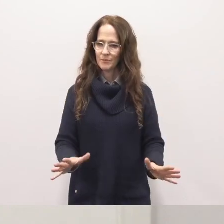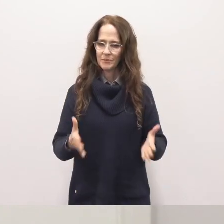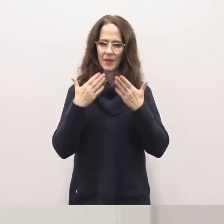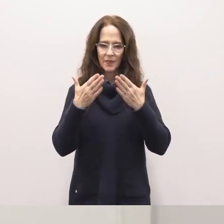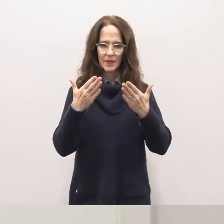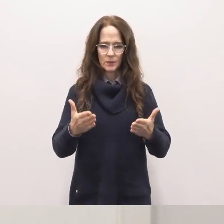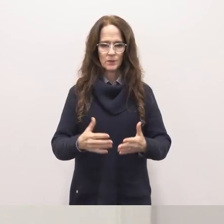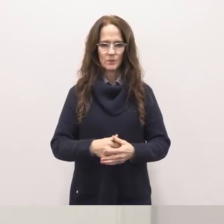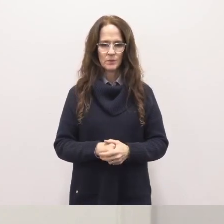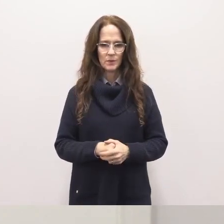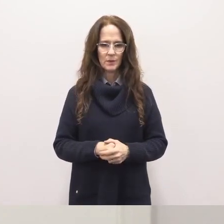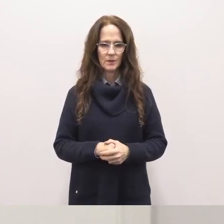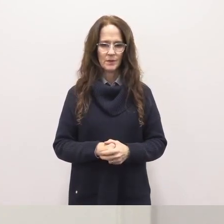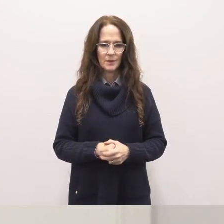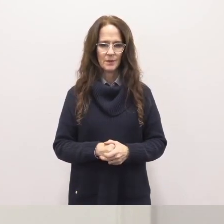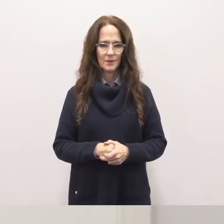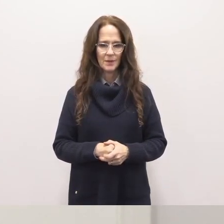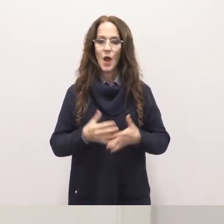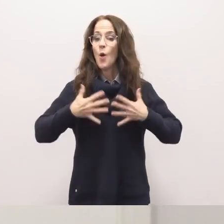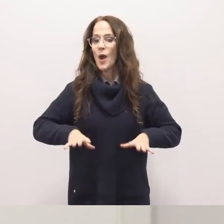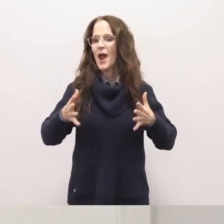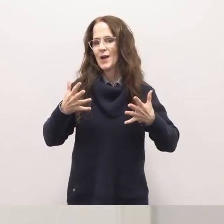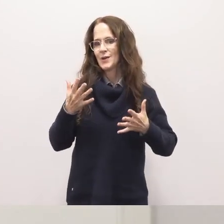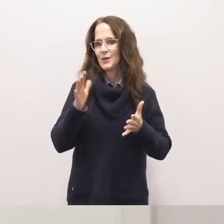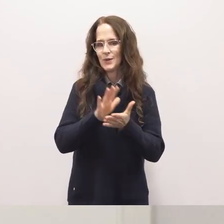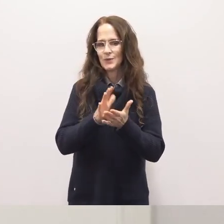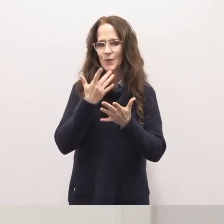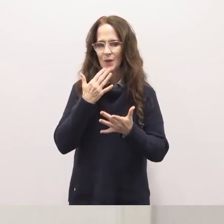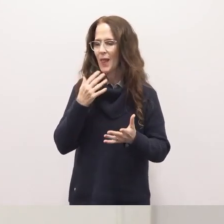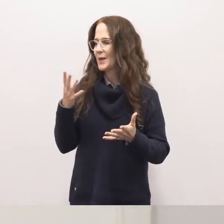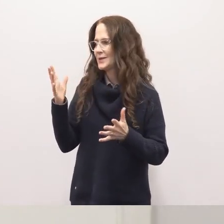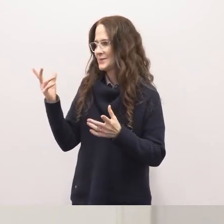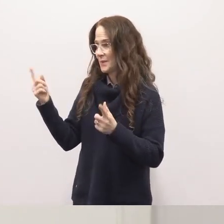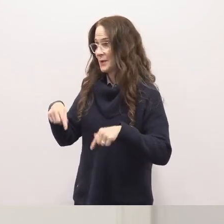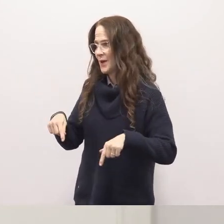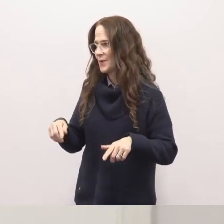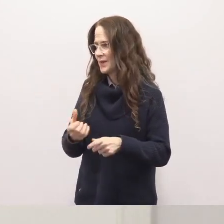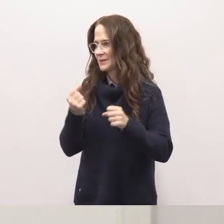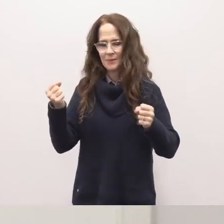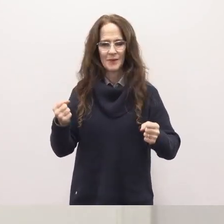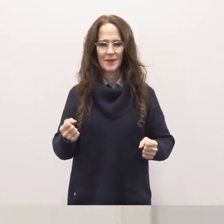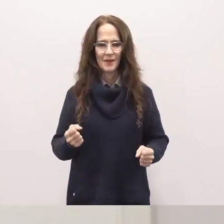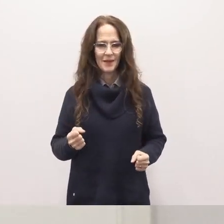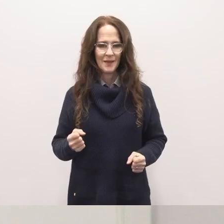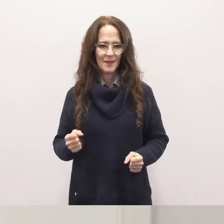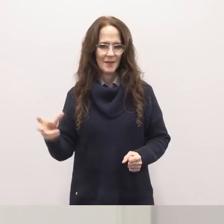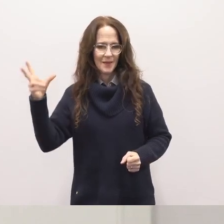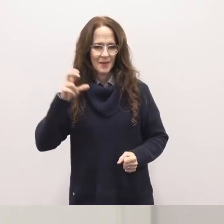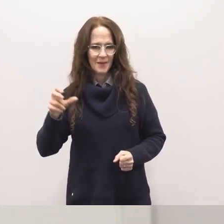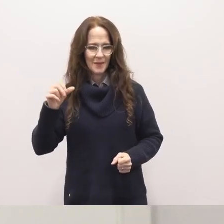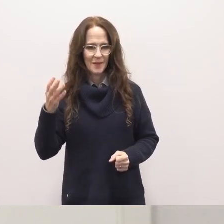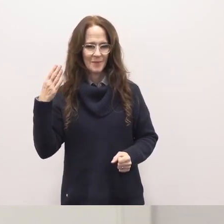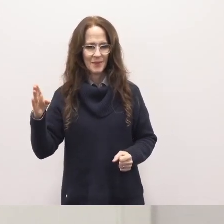Wear your school colors when we go to that USC celebration. I hear you calling in for blue and gold, right?